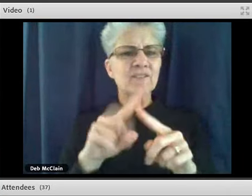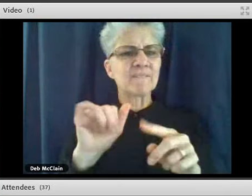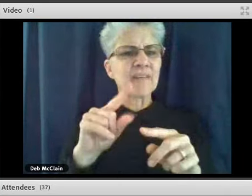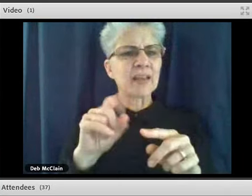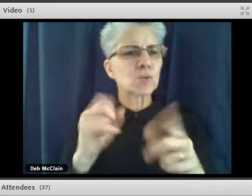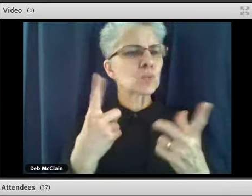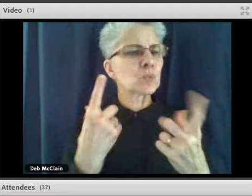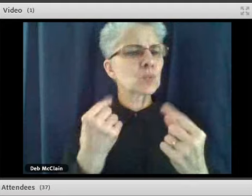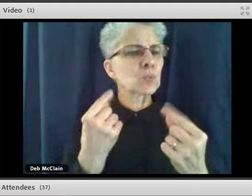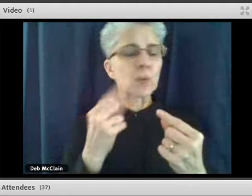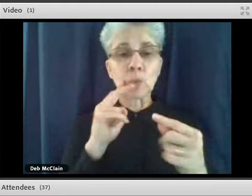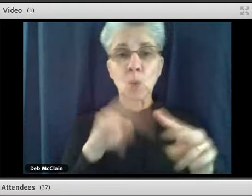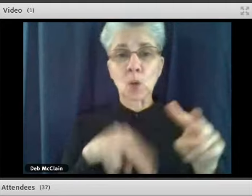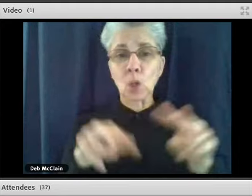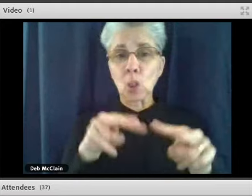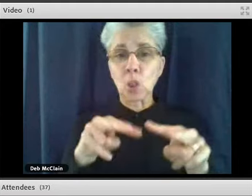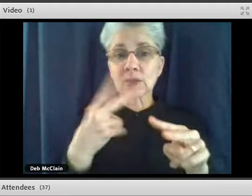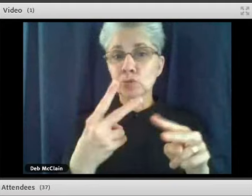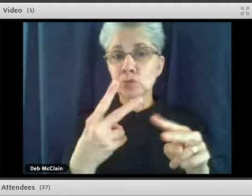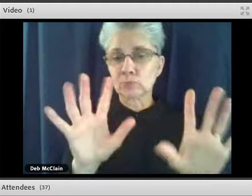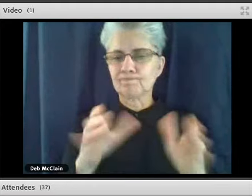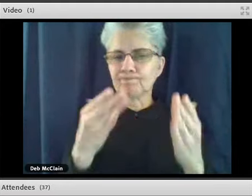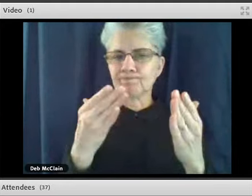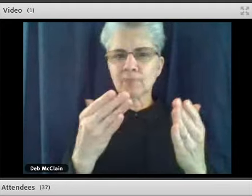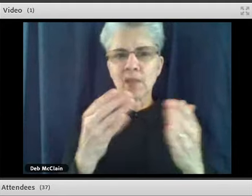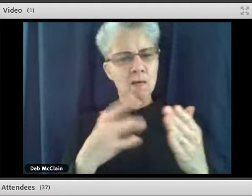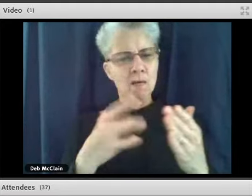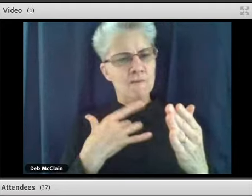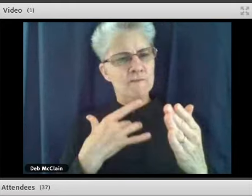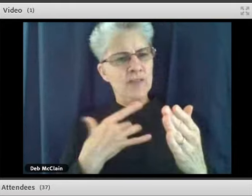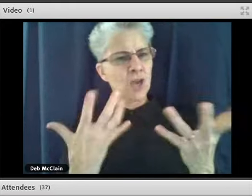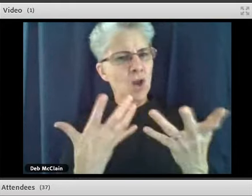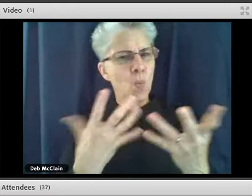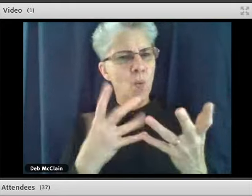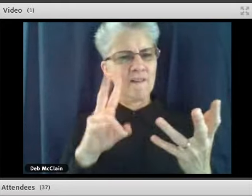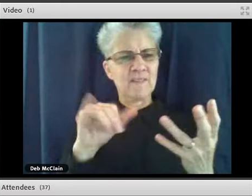so you can kind of see what different vendors do. You know, if you want to look at two of them,